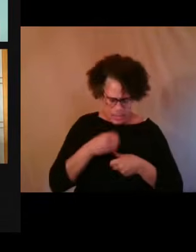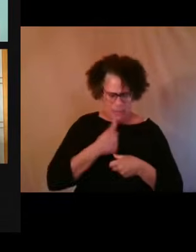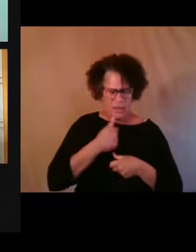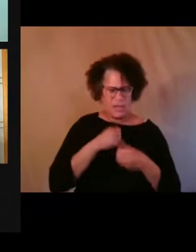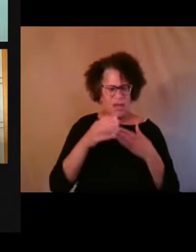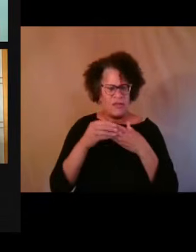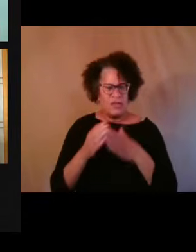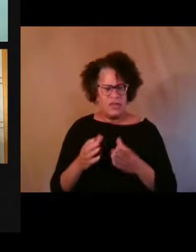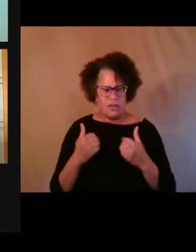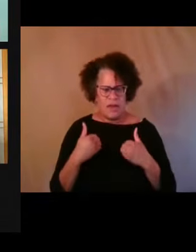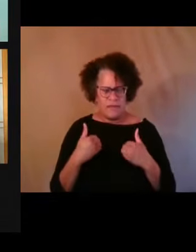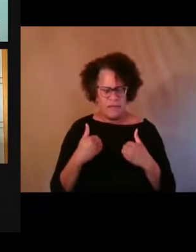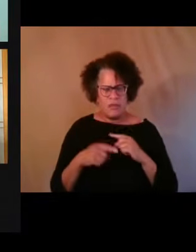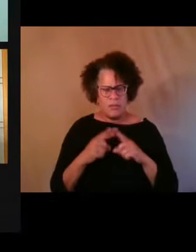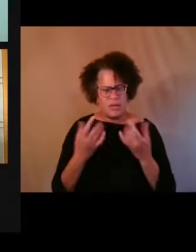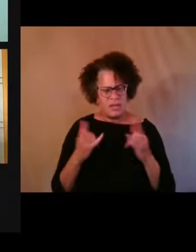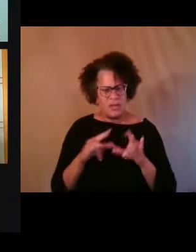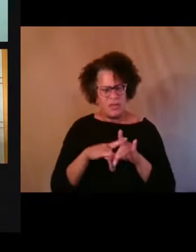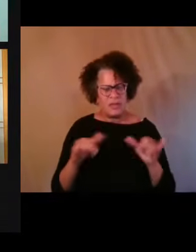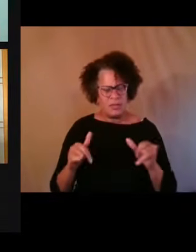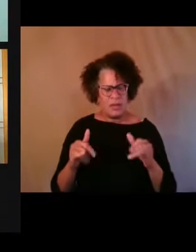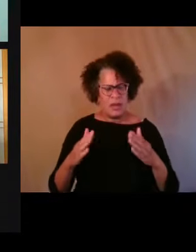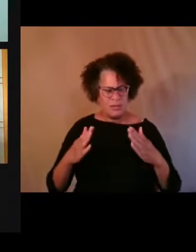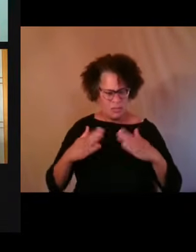we're human beings and human beings break down.